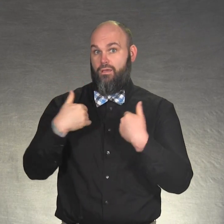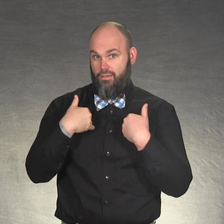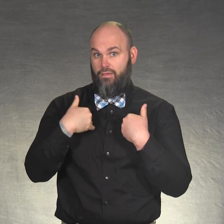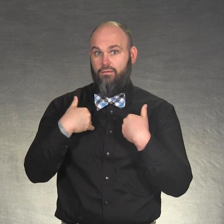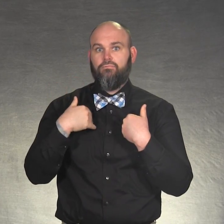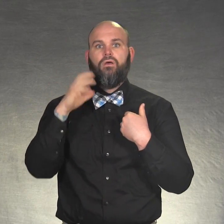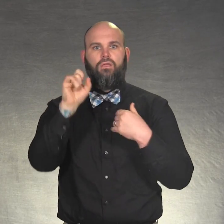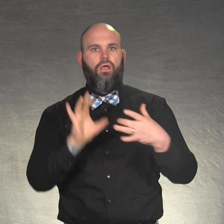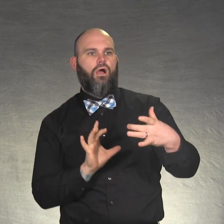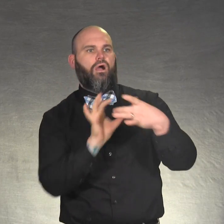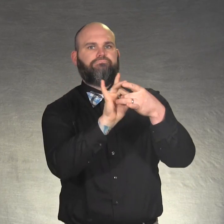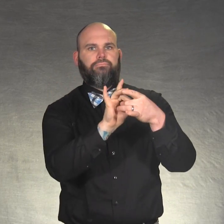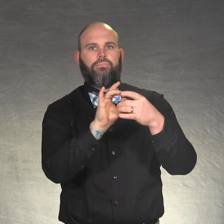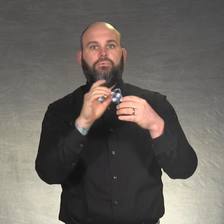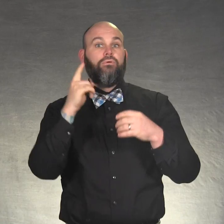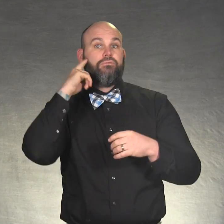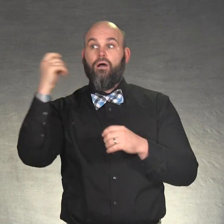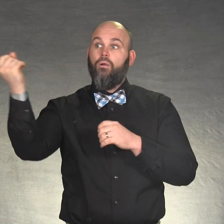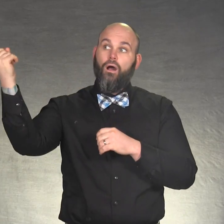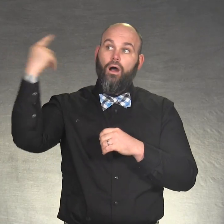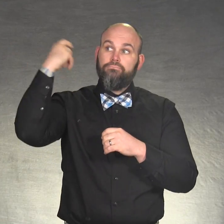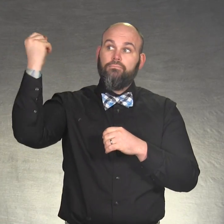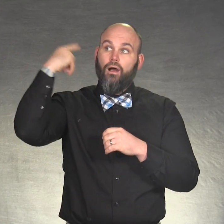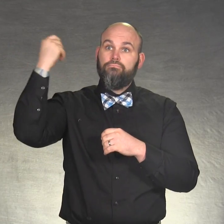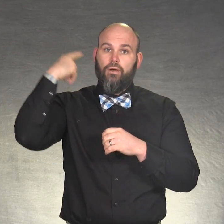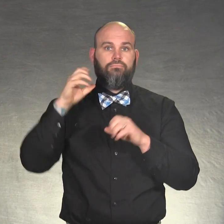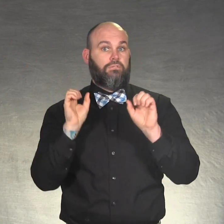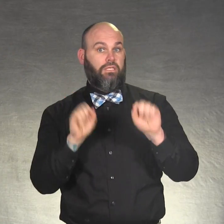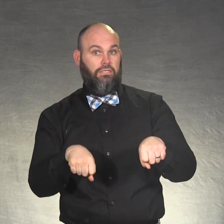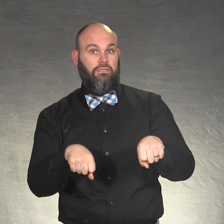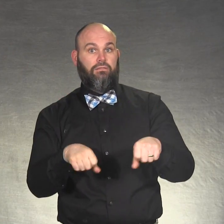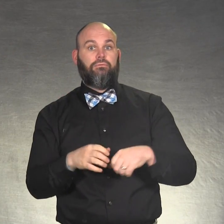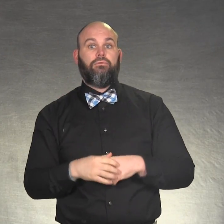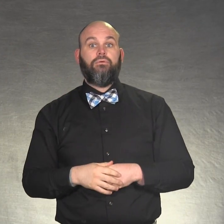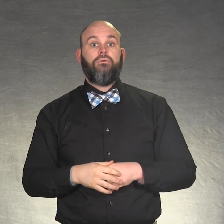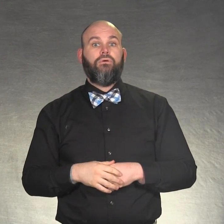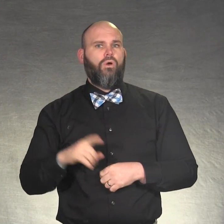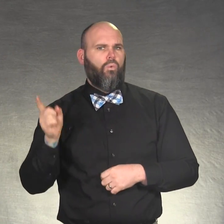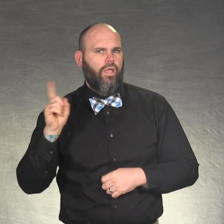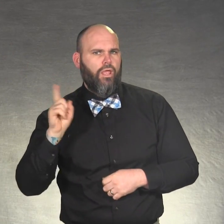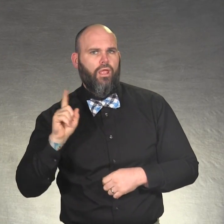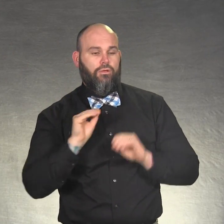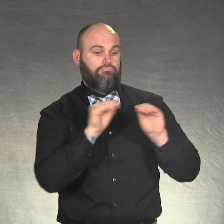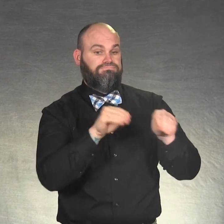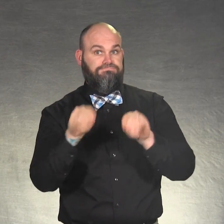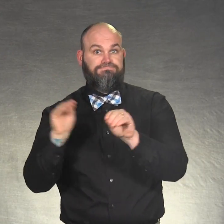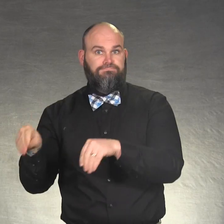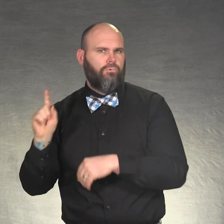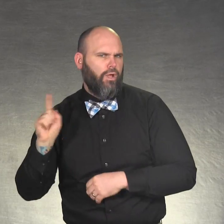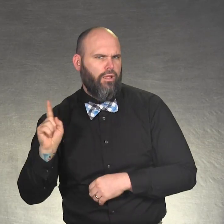sound direct transmitted into their hearing aids, have now been installed in: